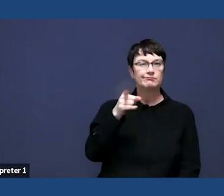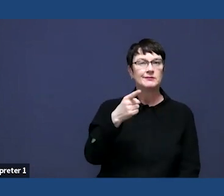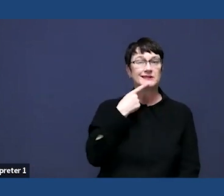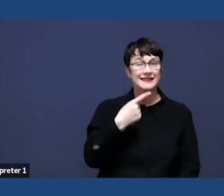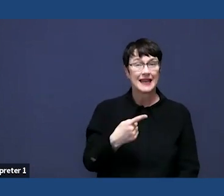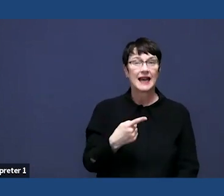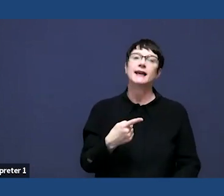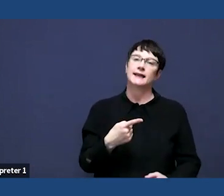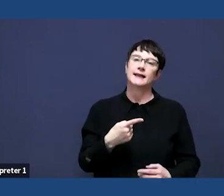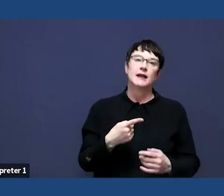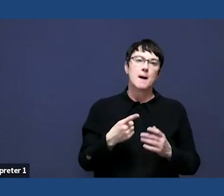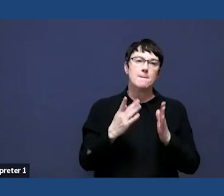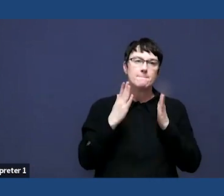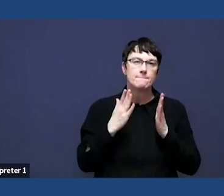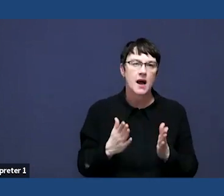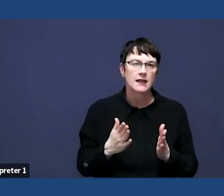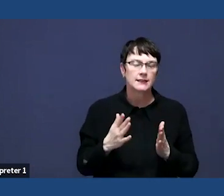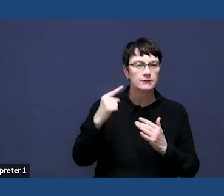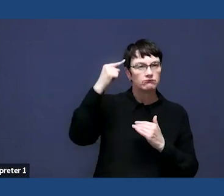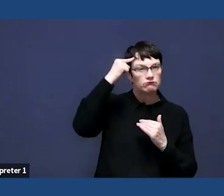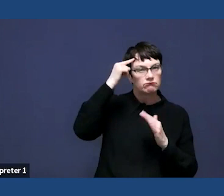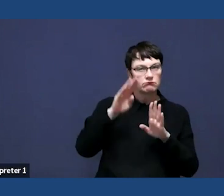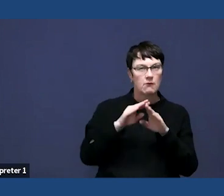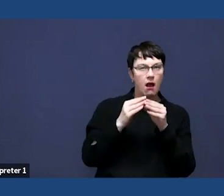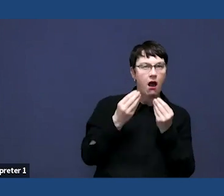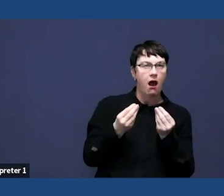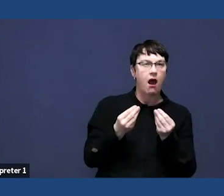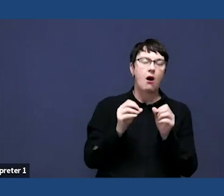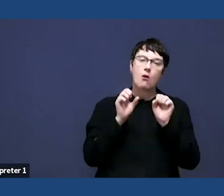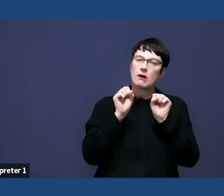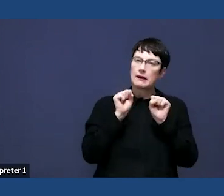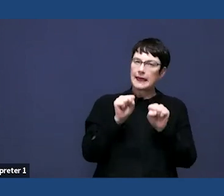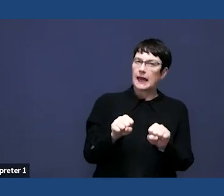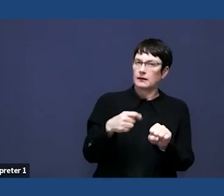inclusive digital transformations, flexible employers, which I'll talk about and dive